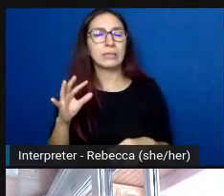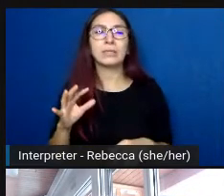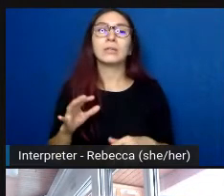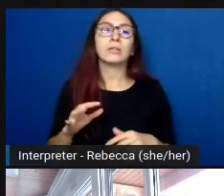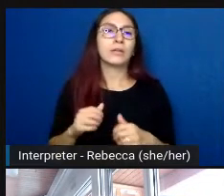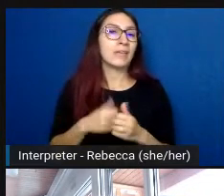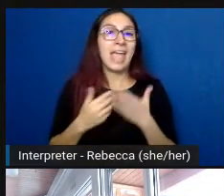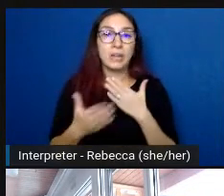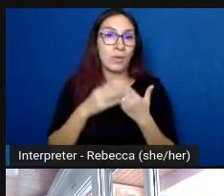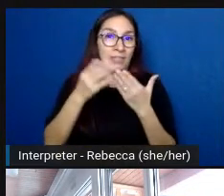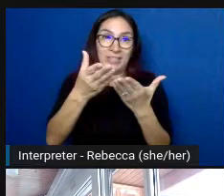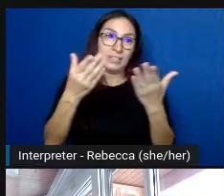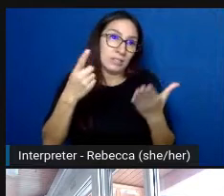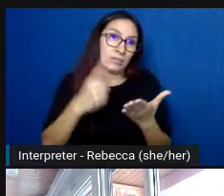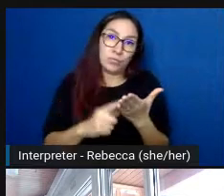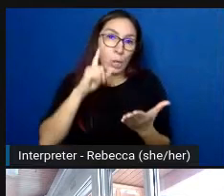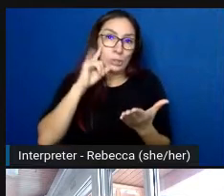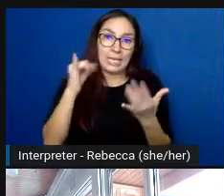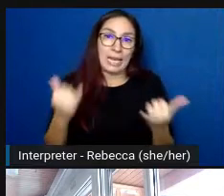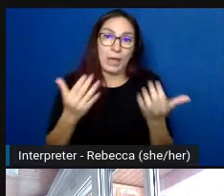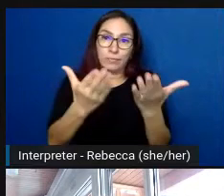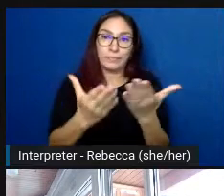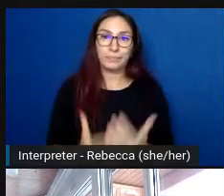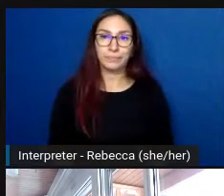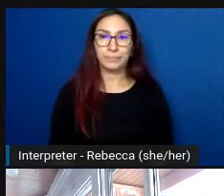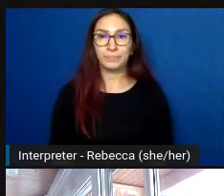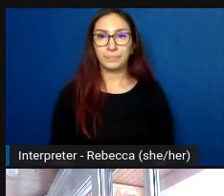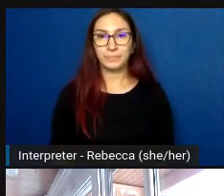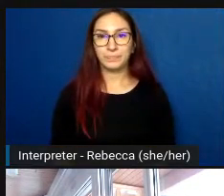[cracking sound]